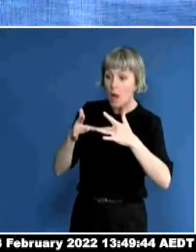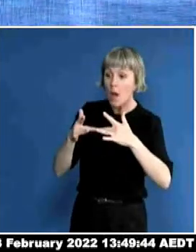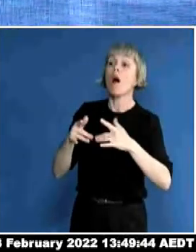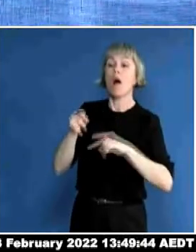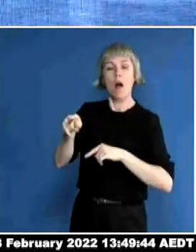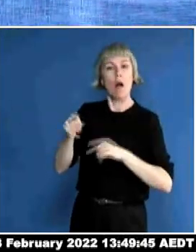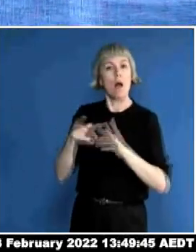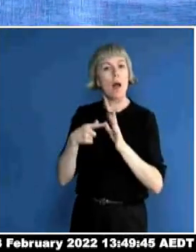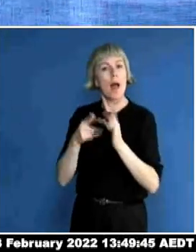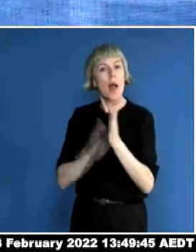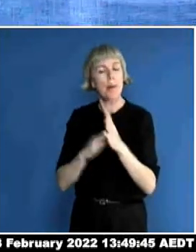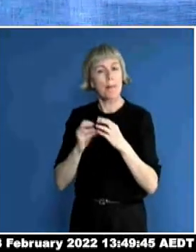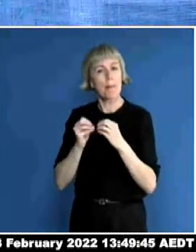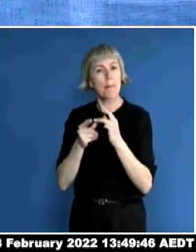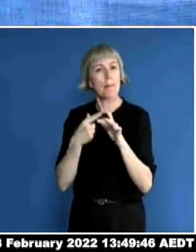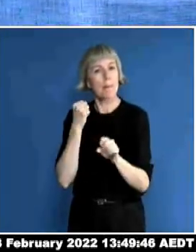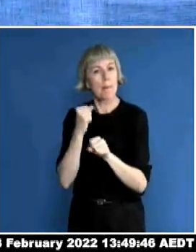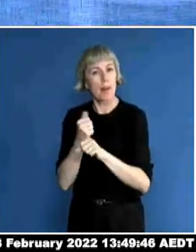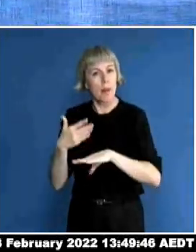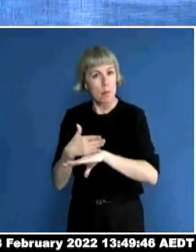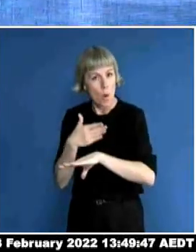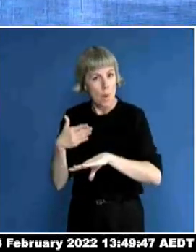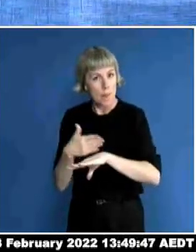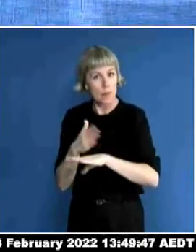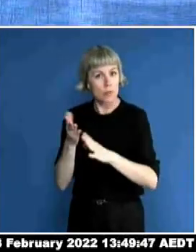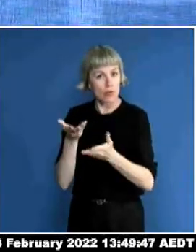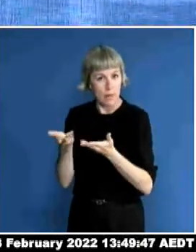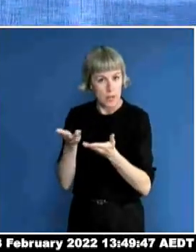Now, can I ask you this: how did you find out about AimBig?